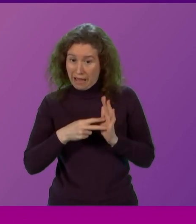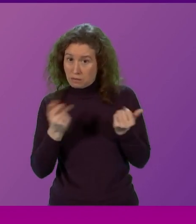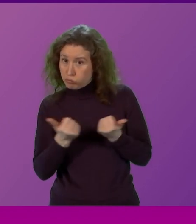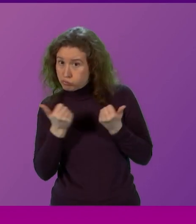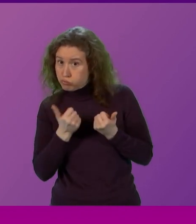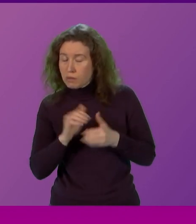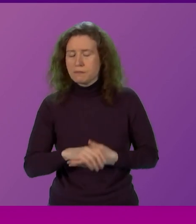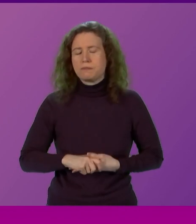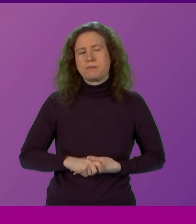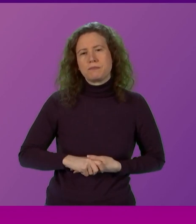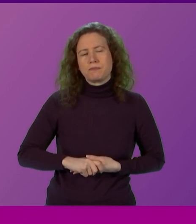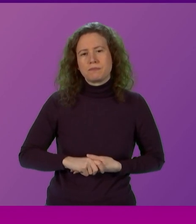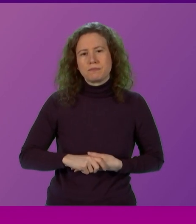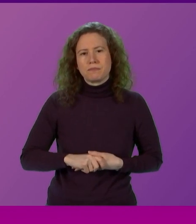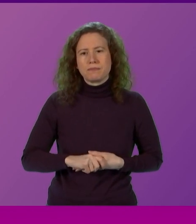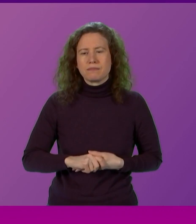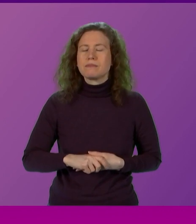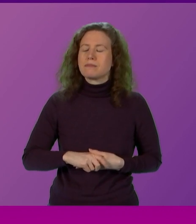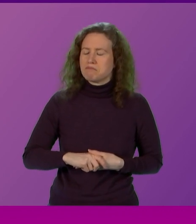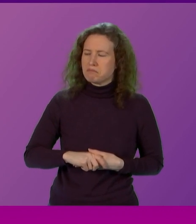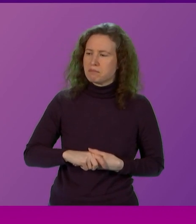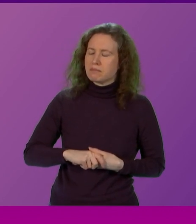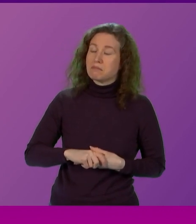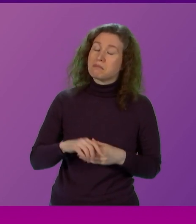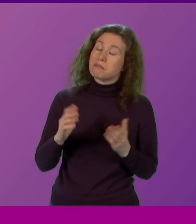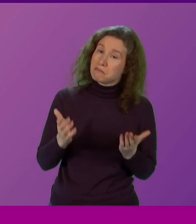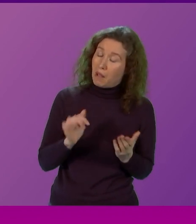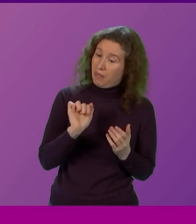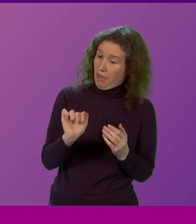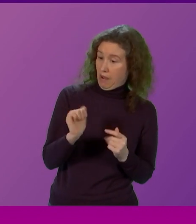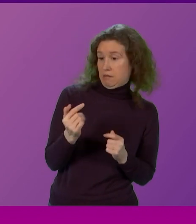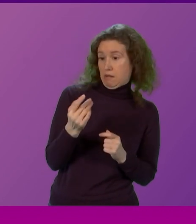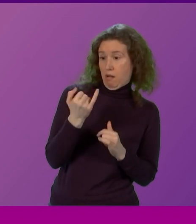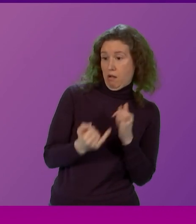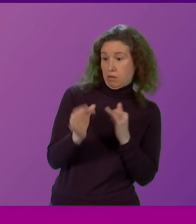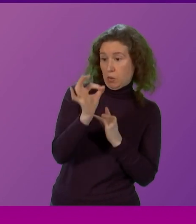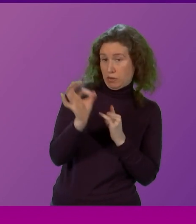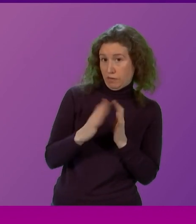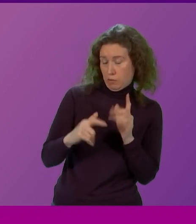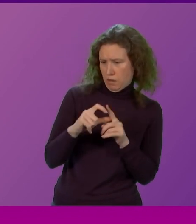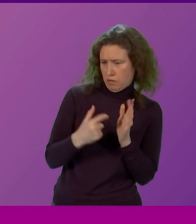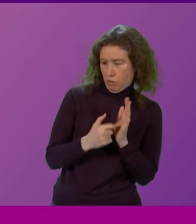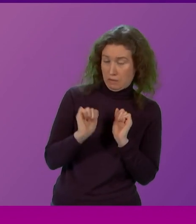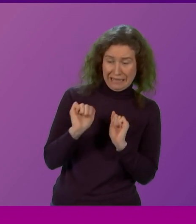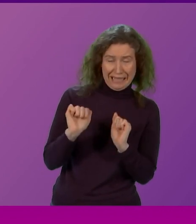What we found out in that question from Douglas Ross is that his so-called “roll” came